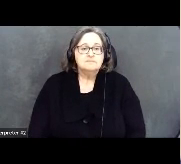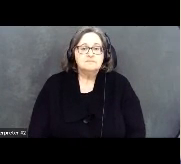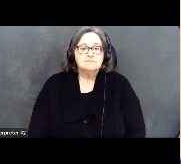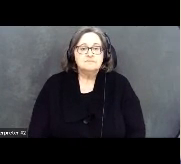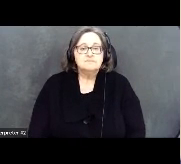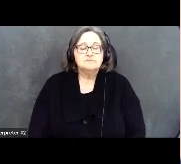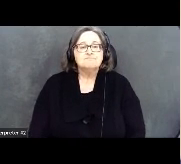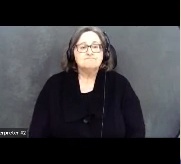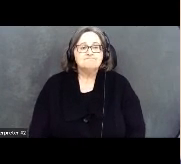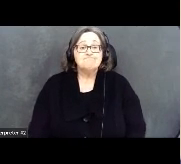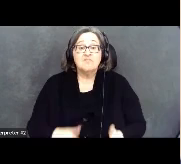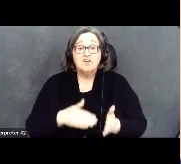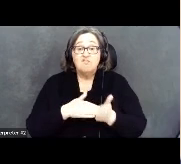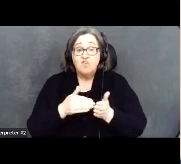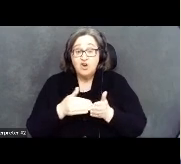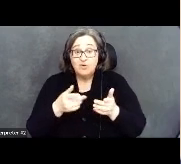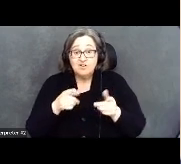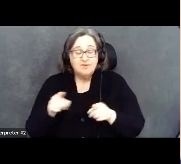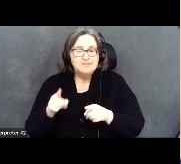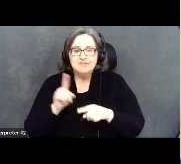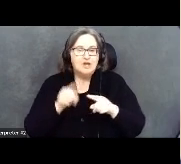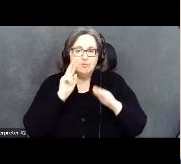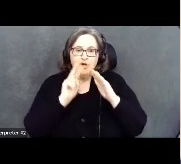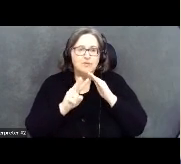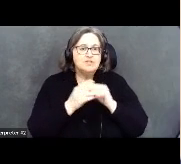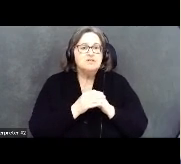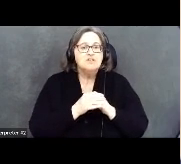Frequent occurrences, very unpredictable. This one on the upper left hand side,